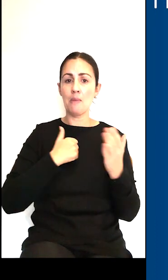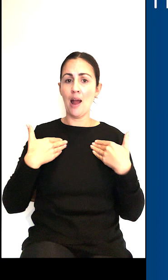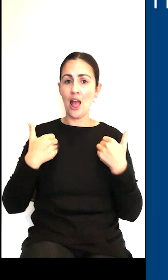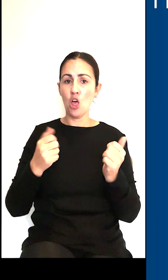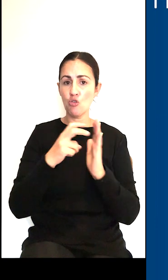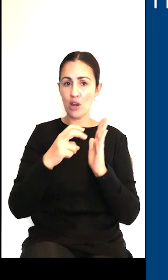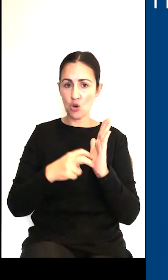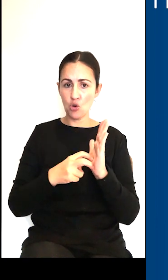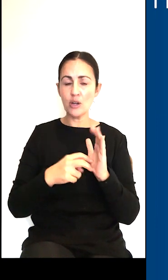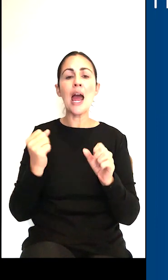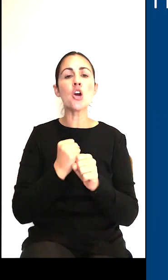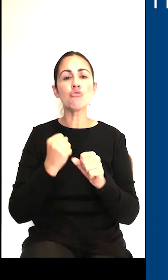it absolutely can be done at any time.